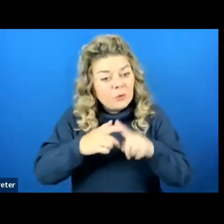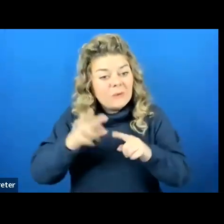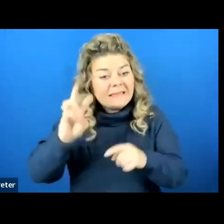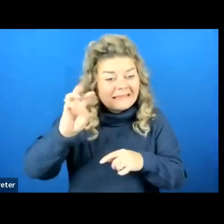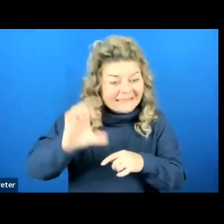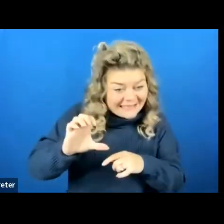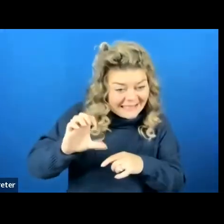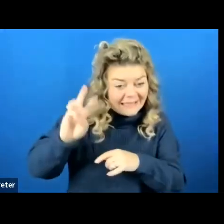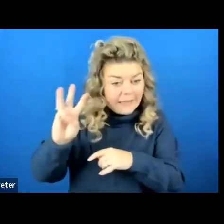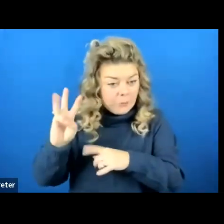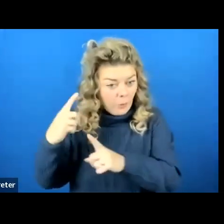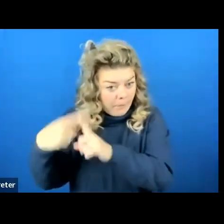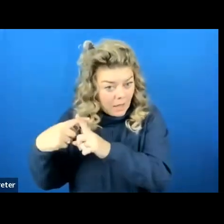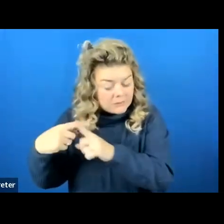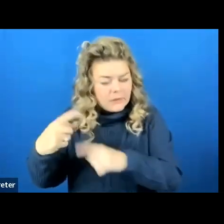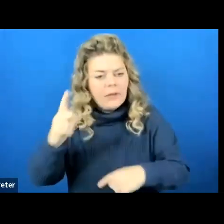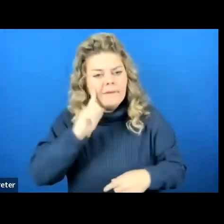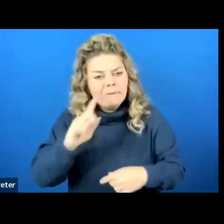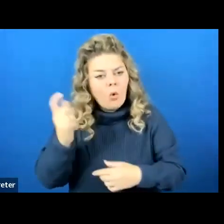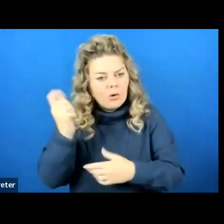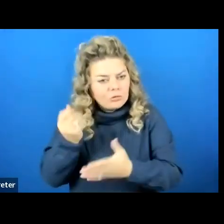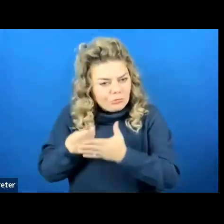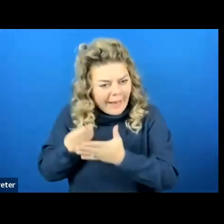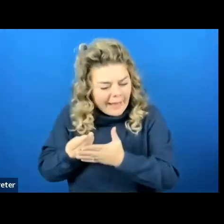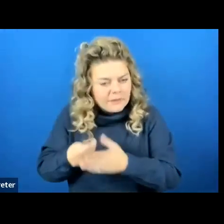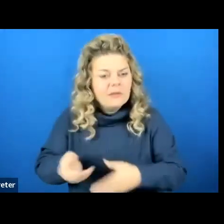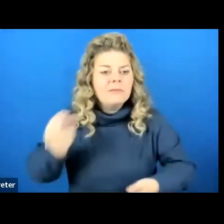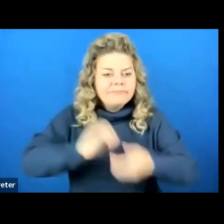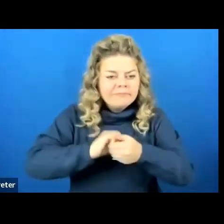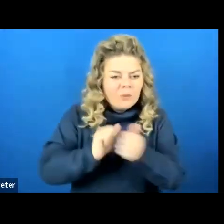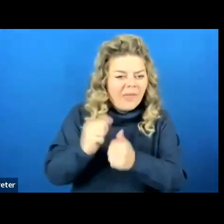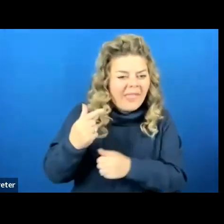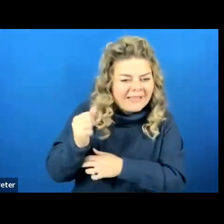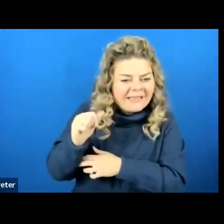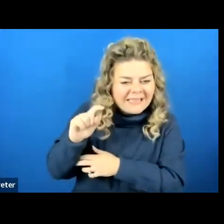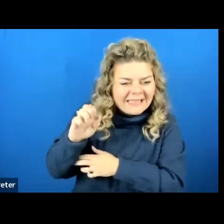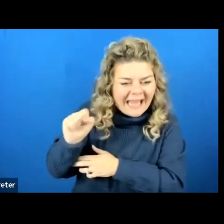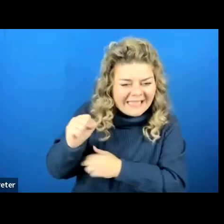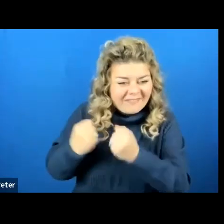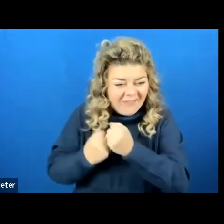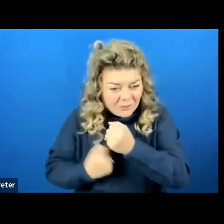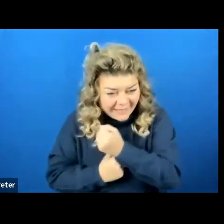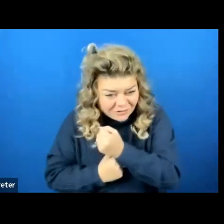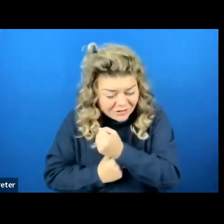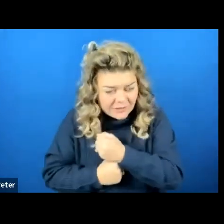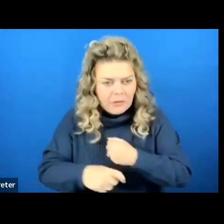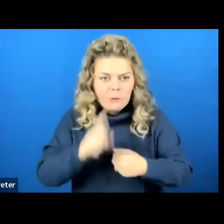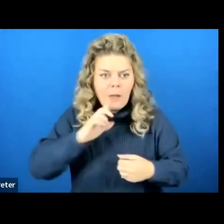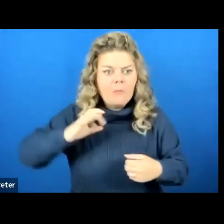got me contracted work with the Gates Foundation, which was really beneficial for my career.